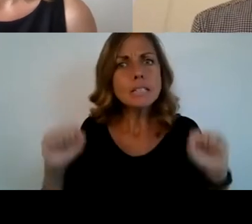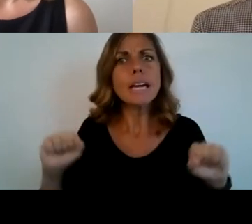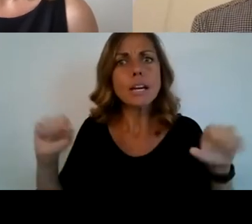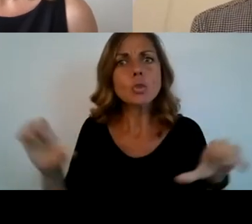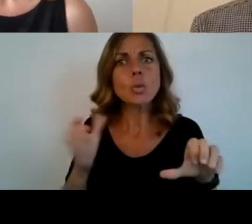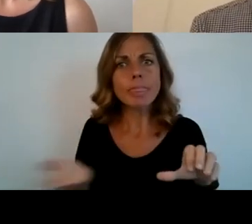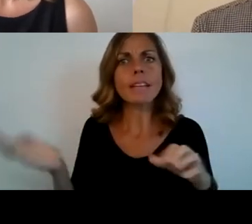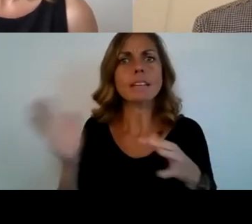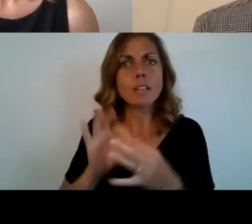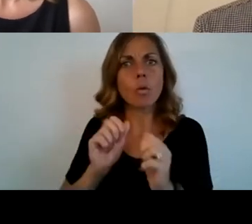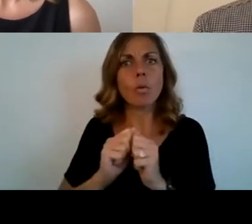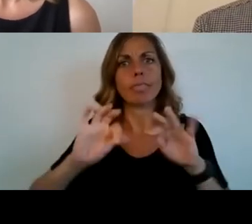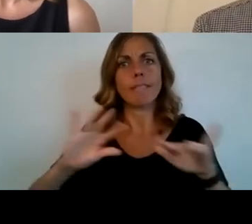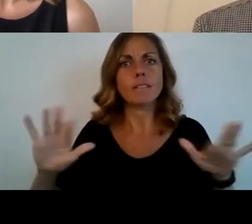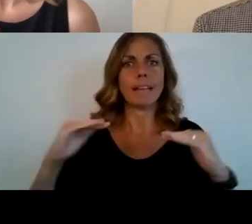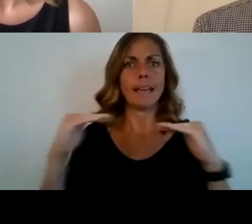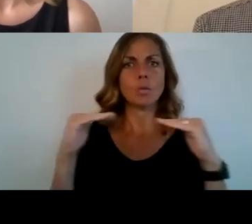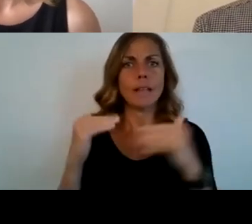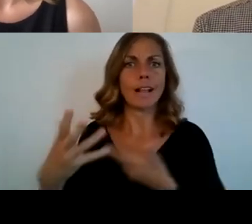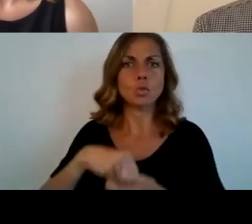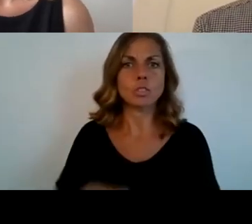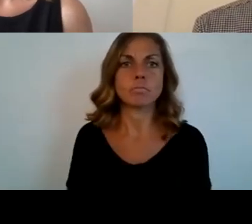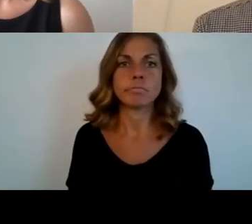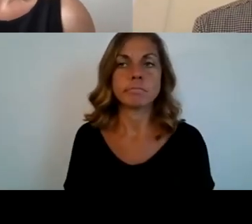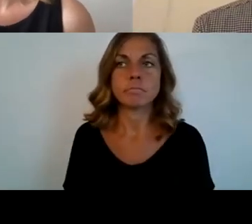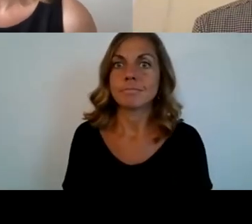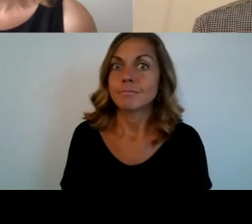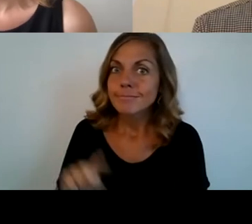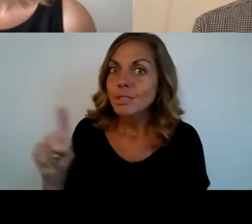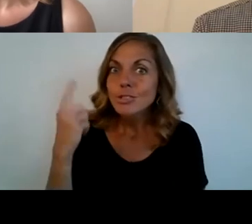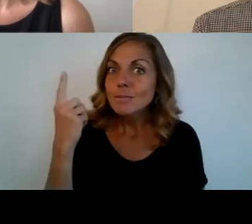You know, we just because you don't have a budget doesn't mean you can't create change,